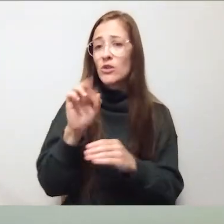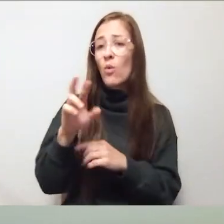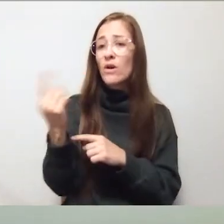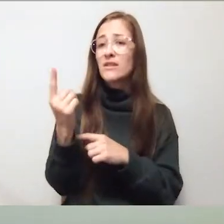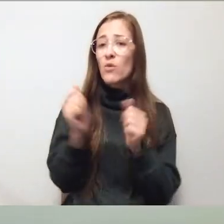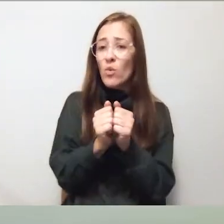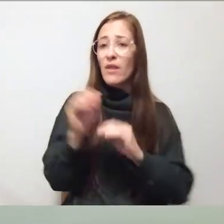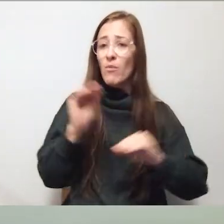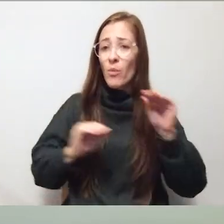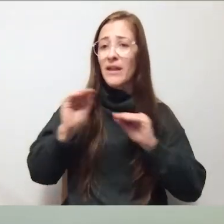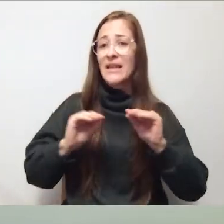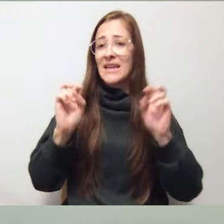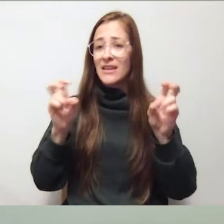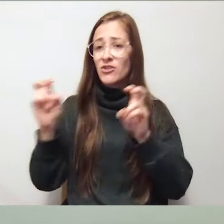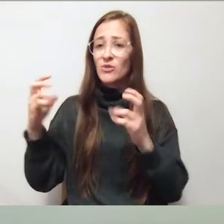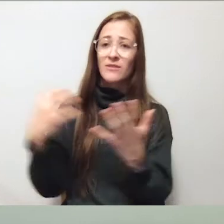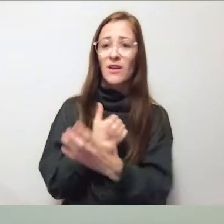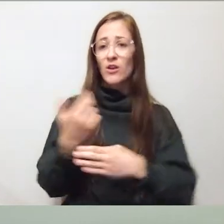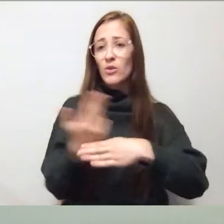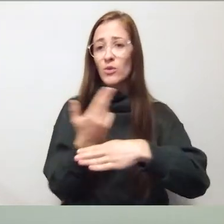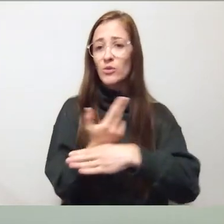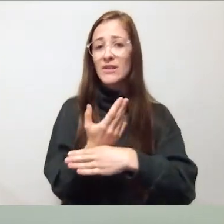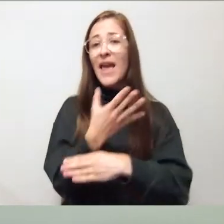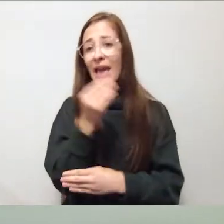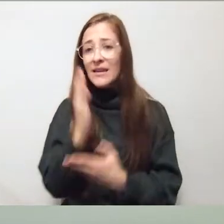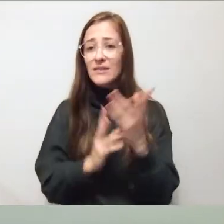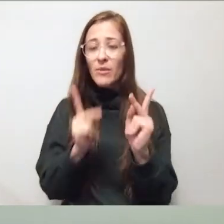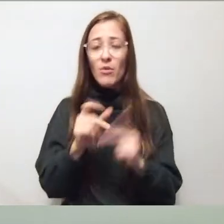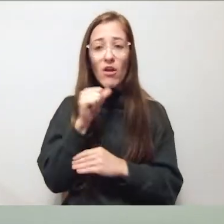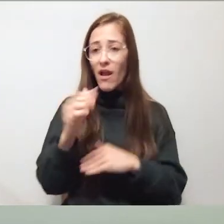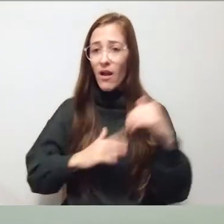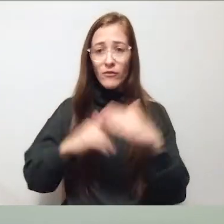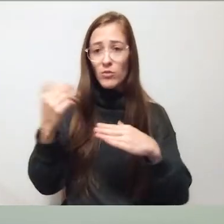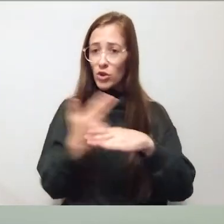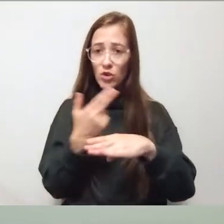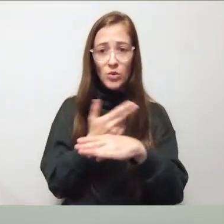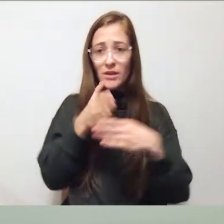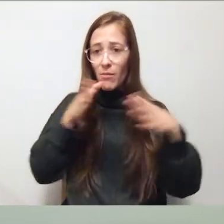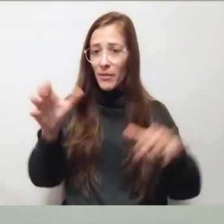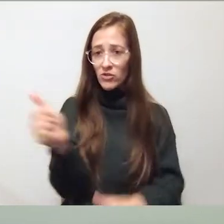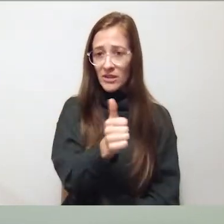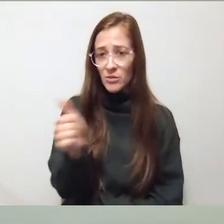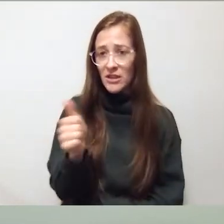to actually utilize. Then you add to that, some people aren't comfortable taking public transportation. So it might be a barrier of education.